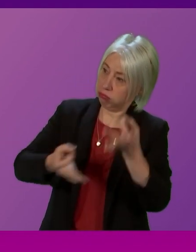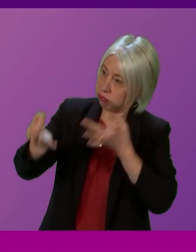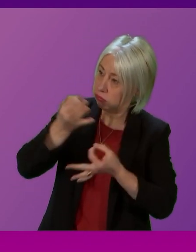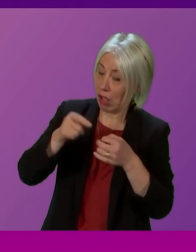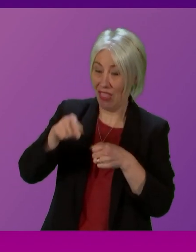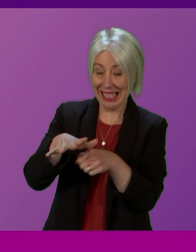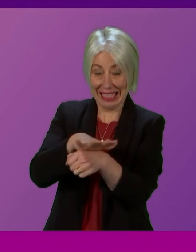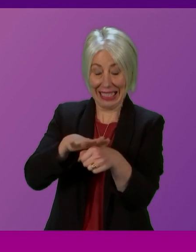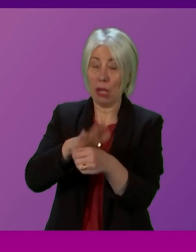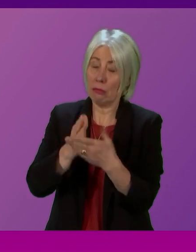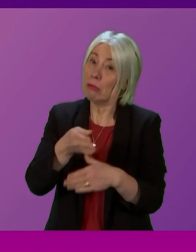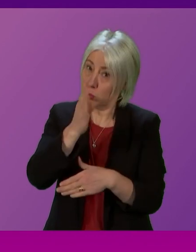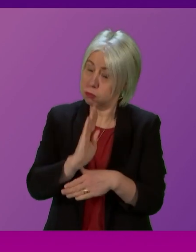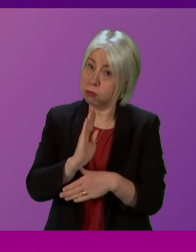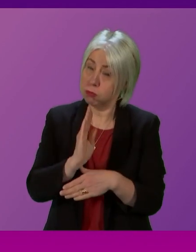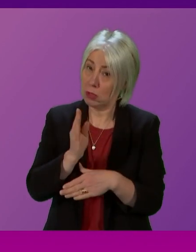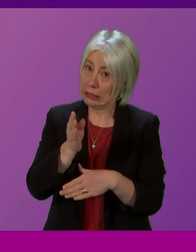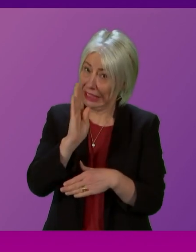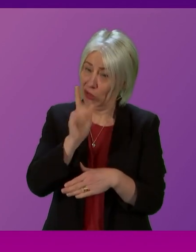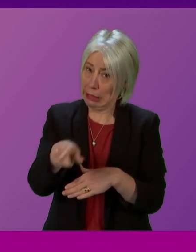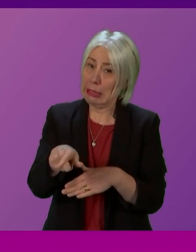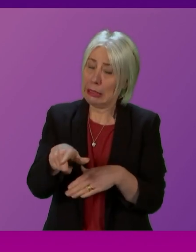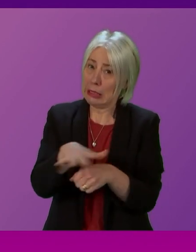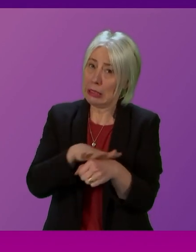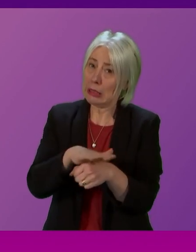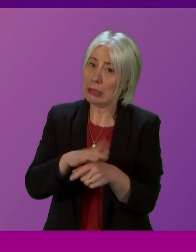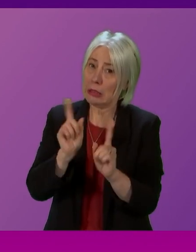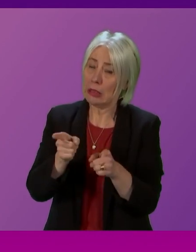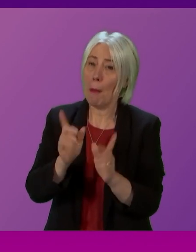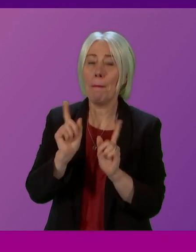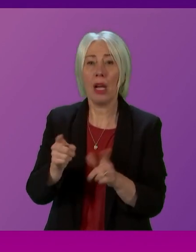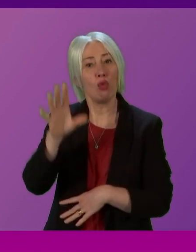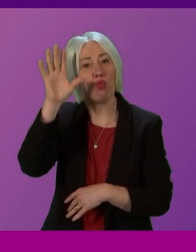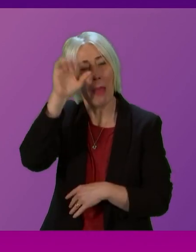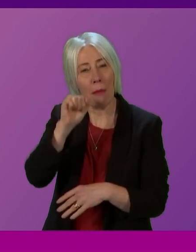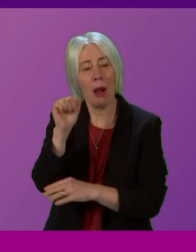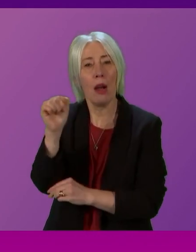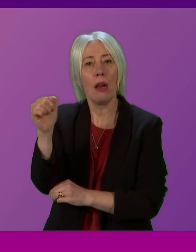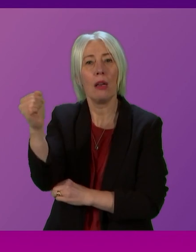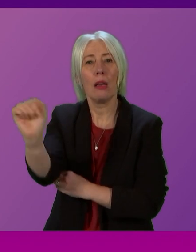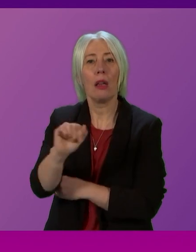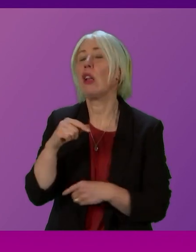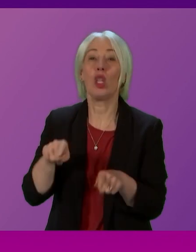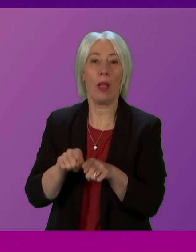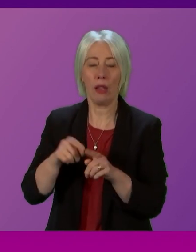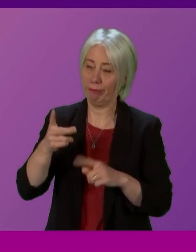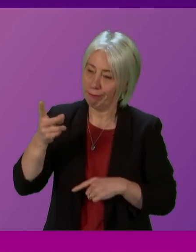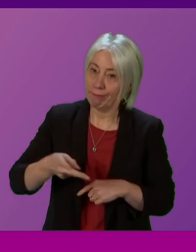individual case, it is important that we also remember—and it bears repetition—that